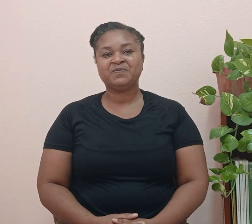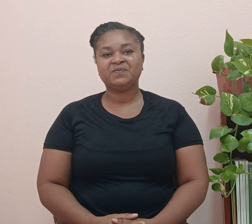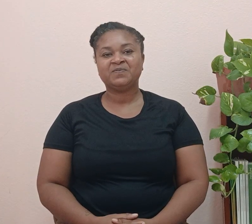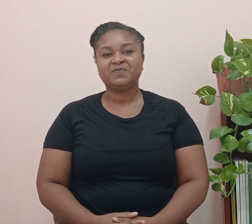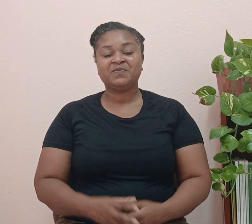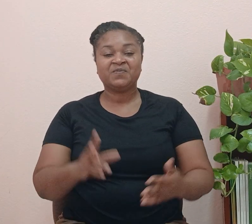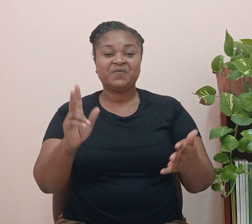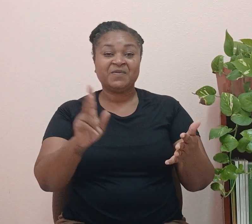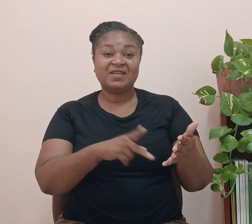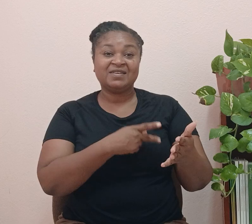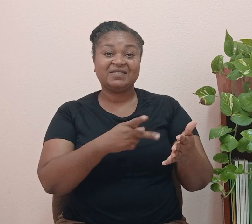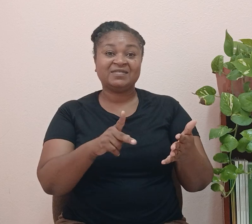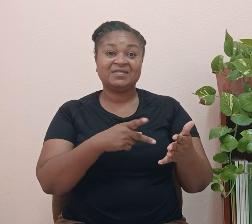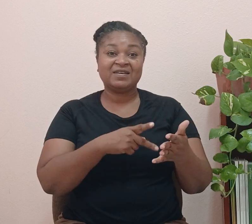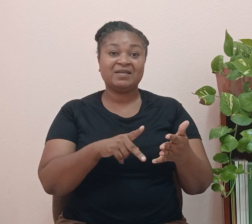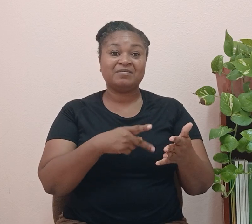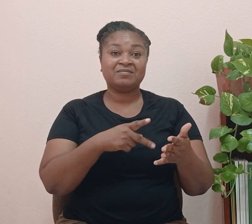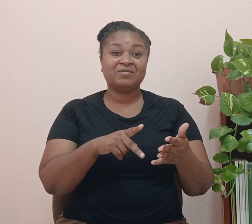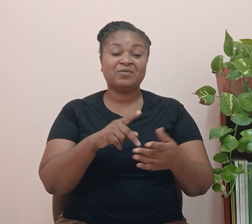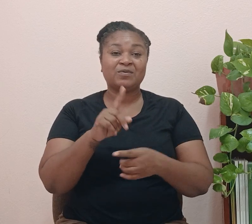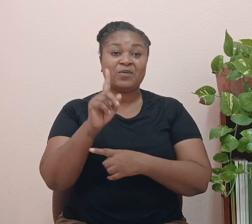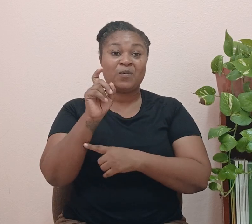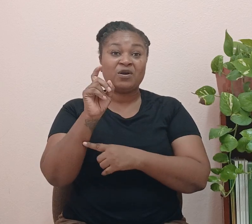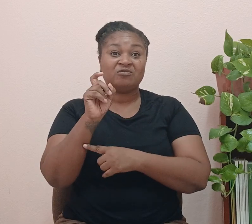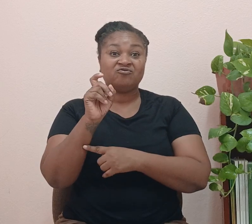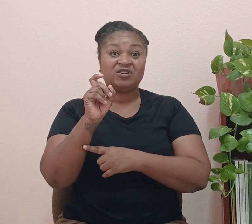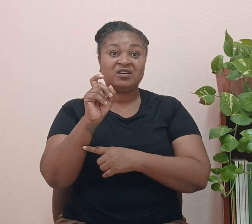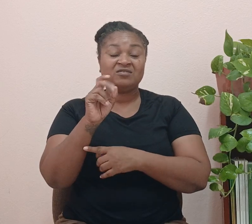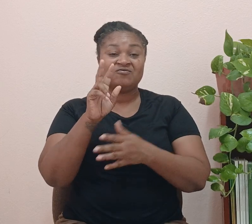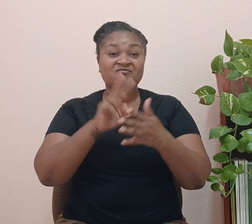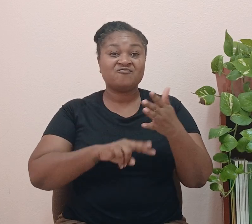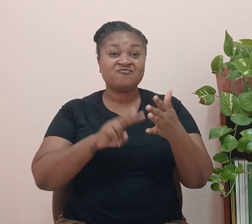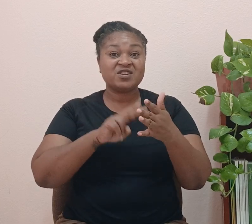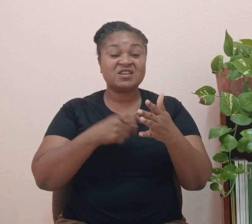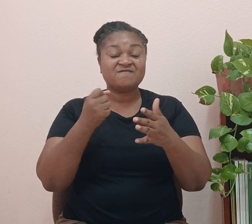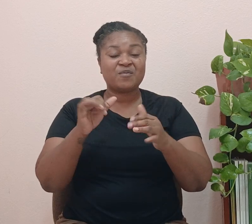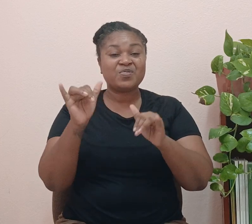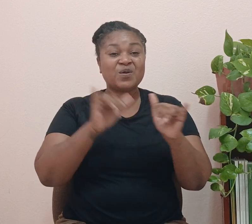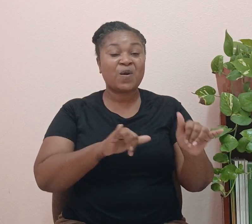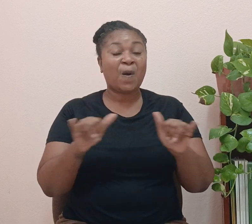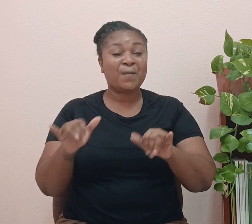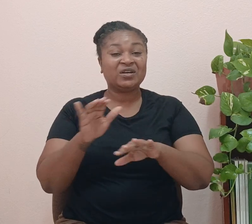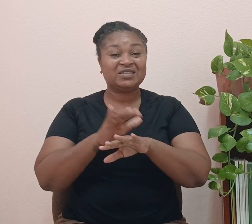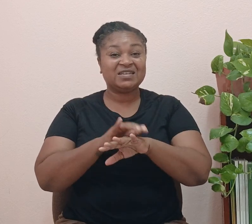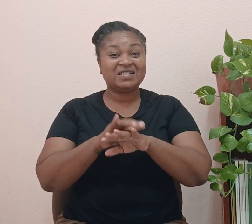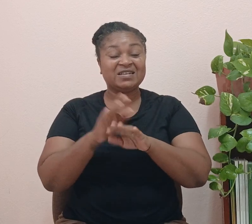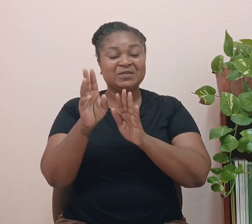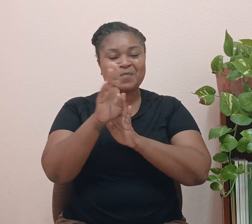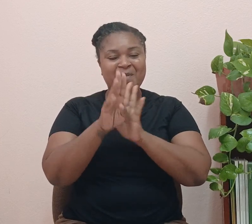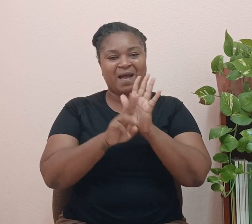Psalm 100 Common English Bible